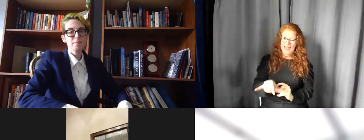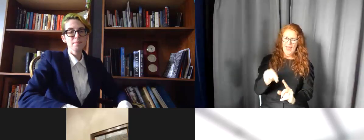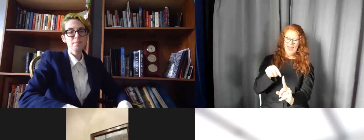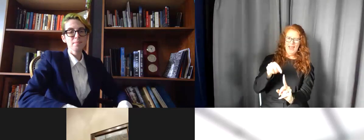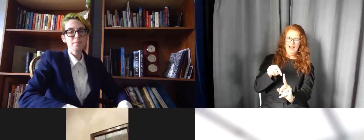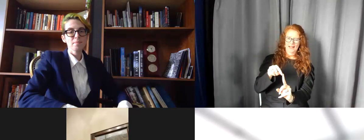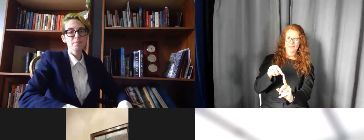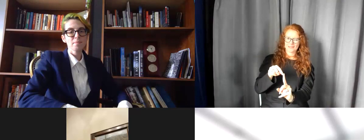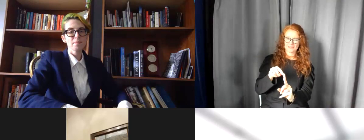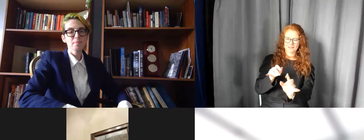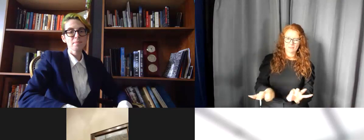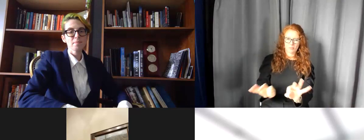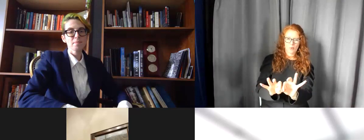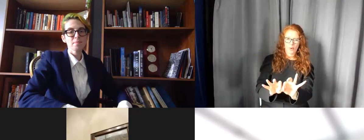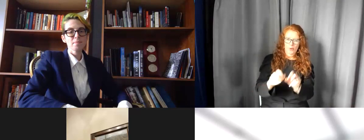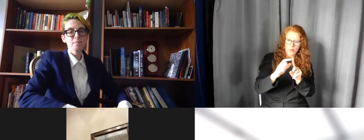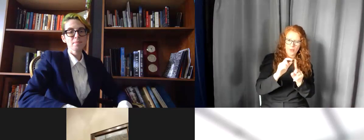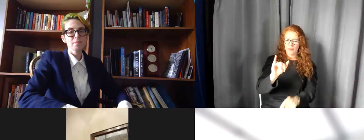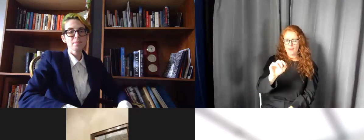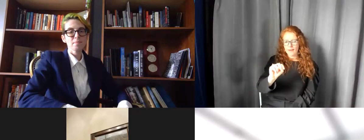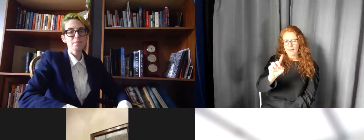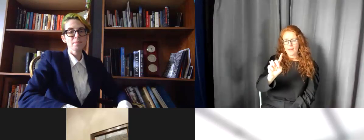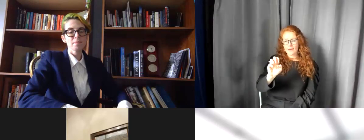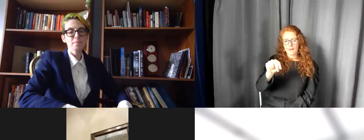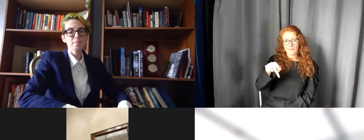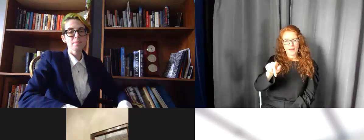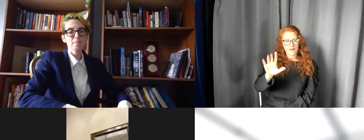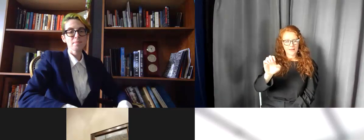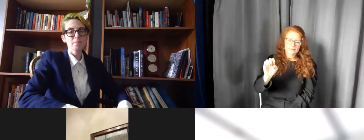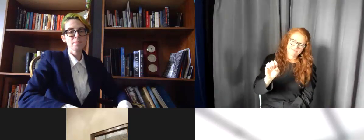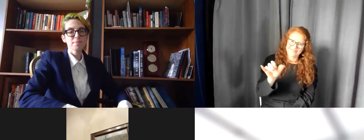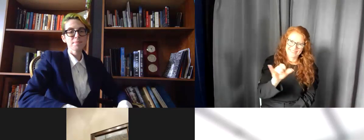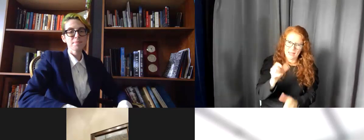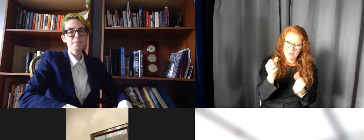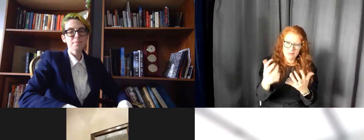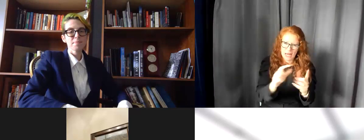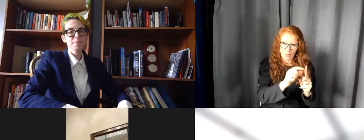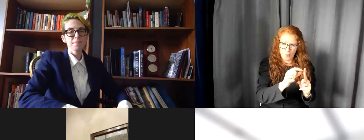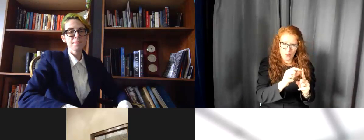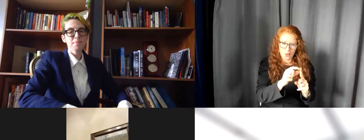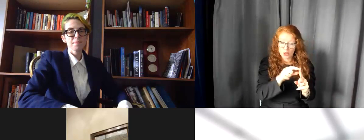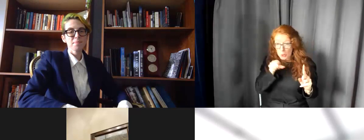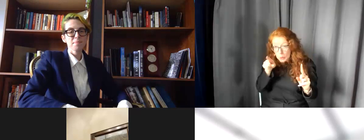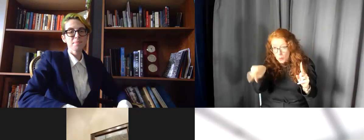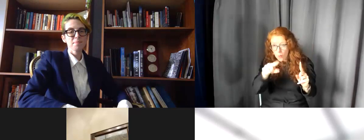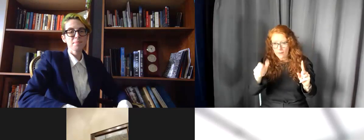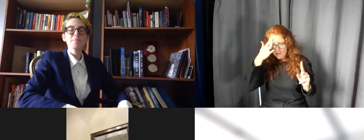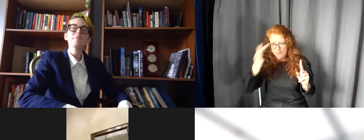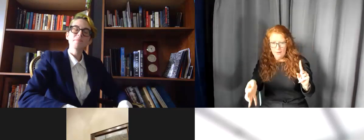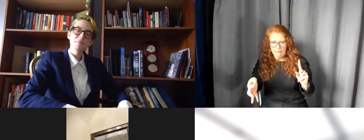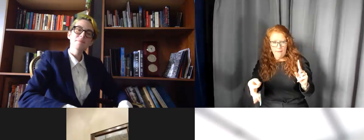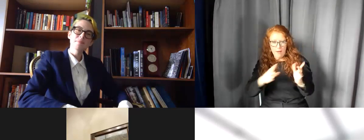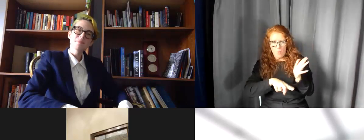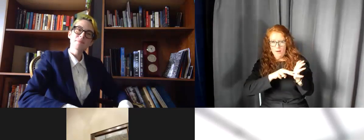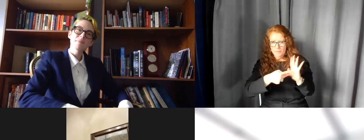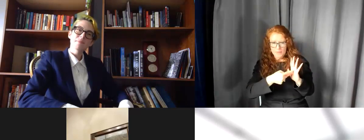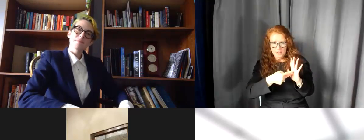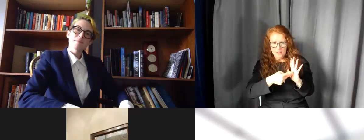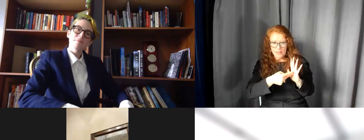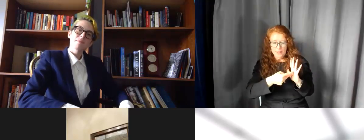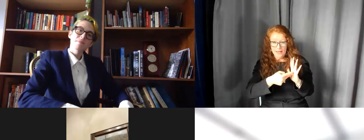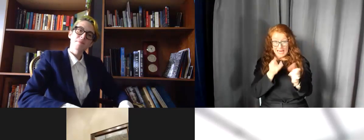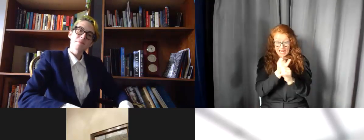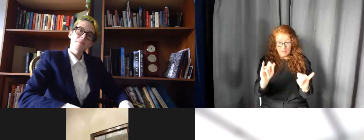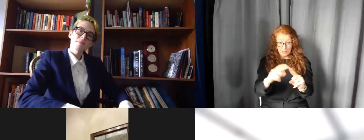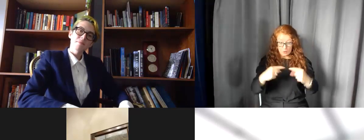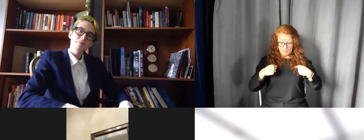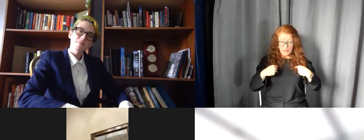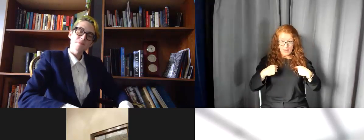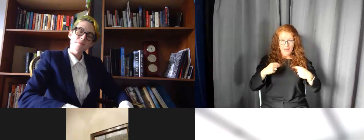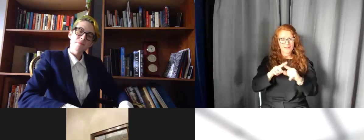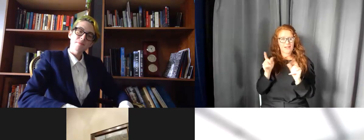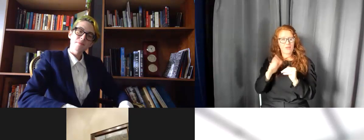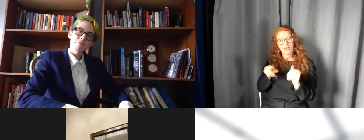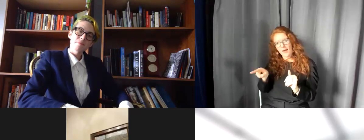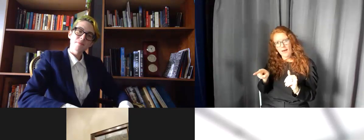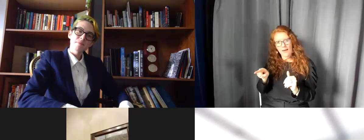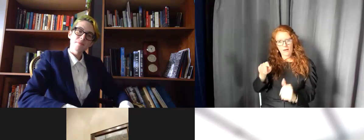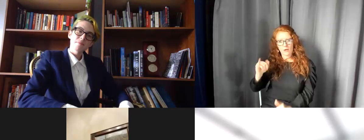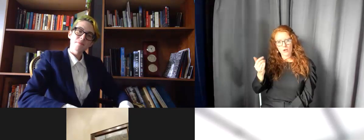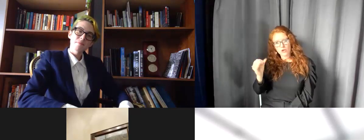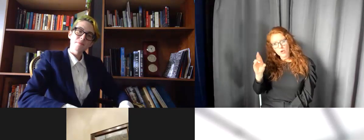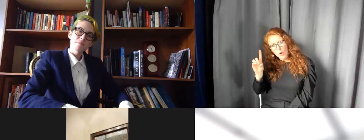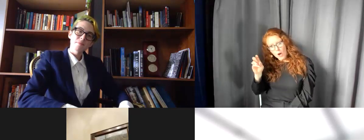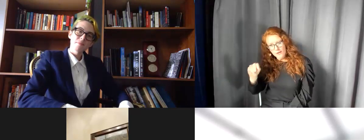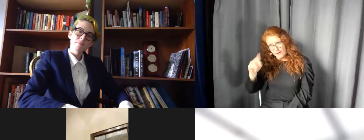Grace: independence is one of really like any word that can have any sort of definition to any particular person. What independence might mean to me might be different than what it means to Jordan or to